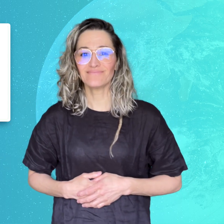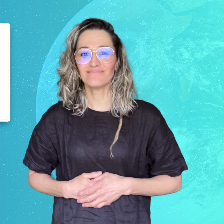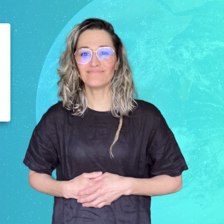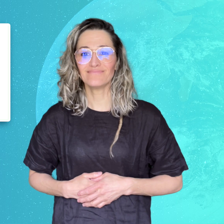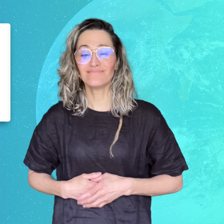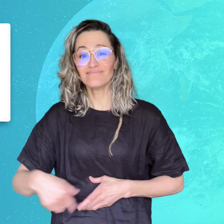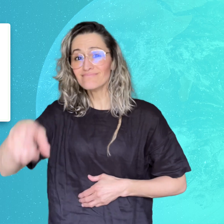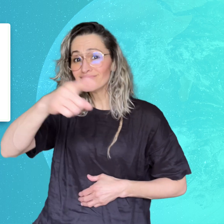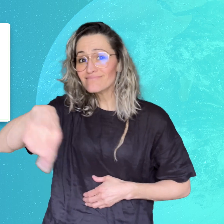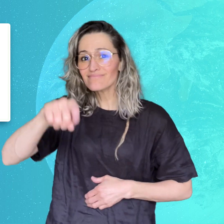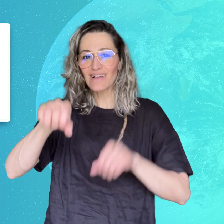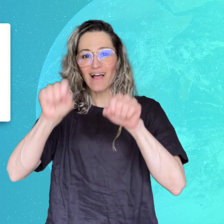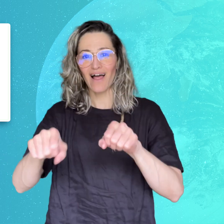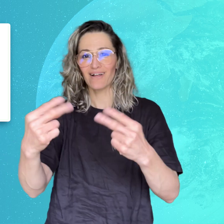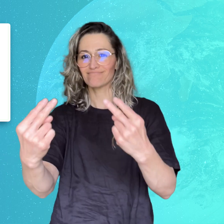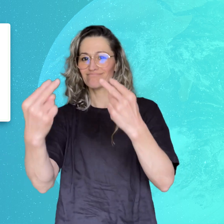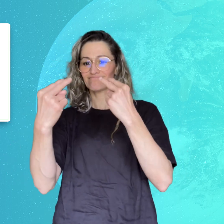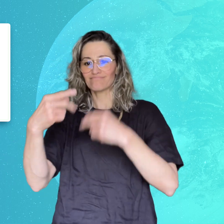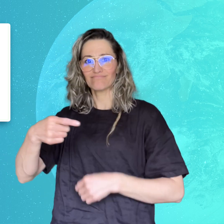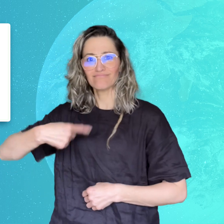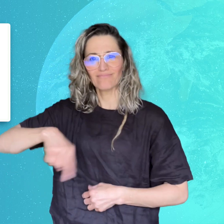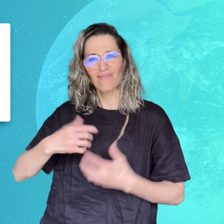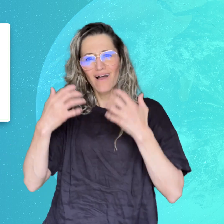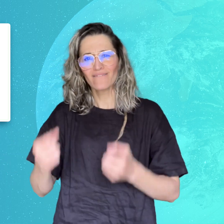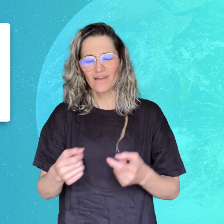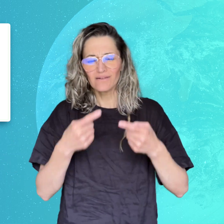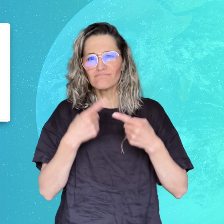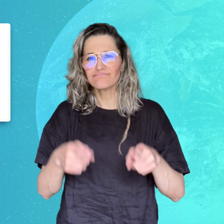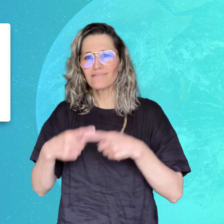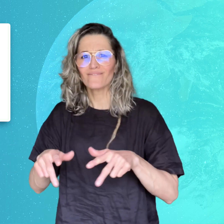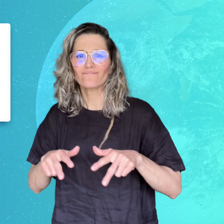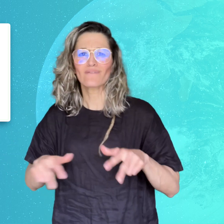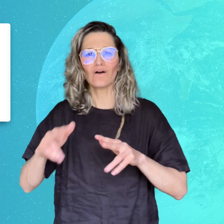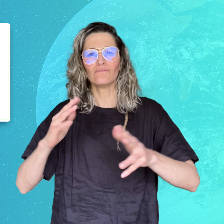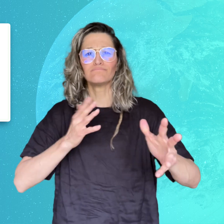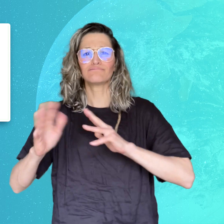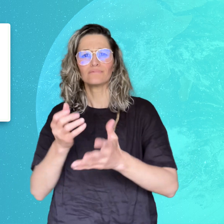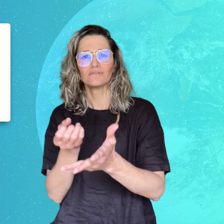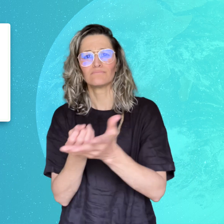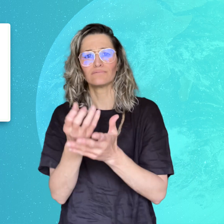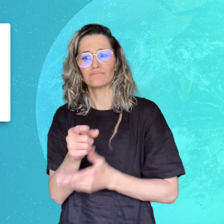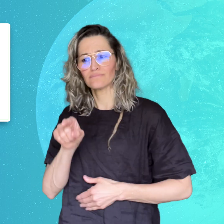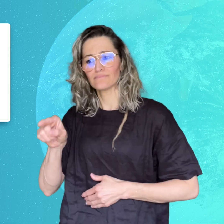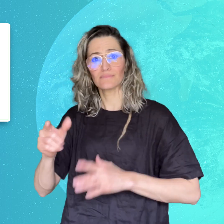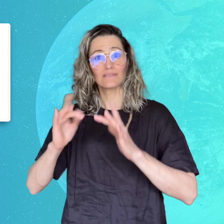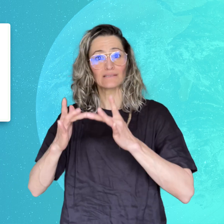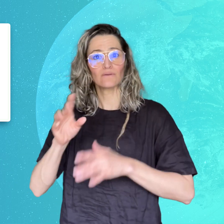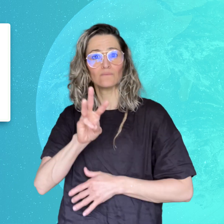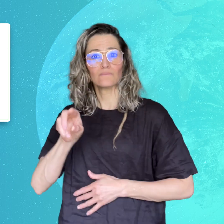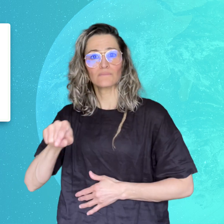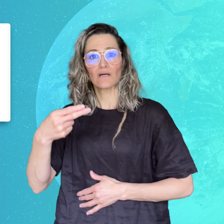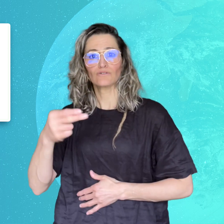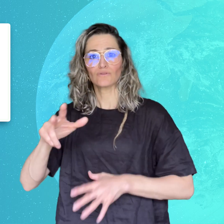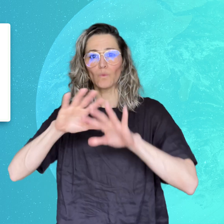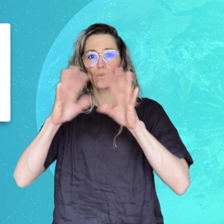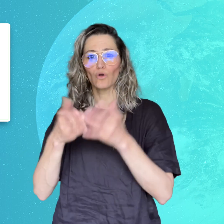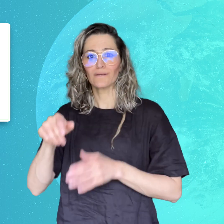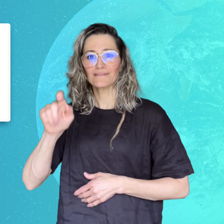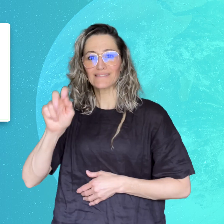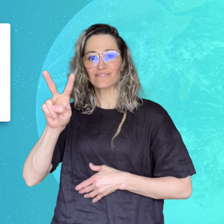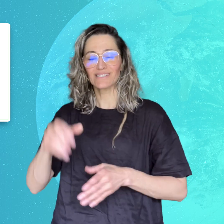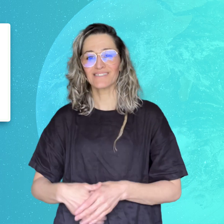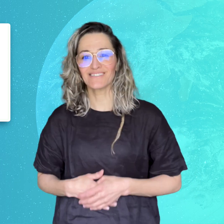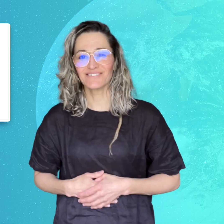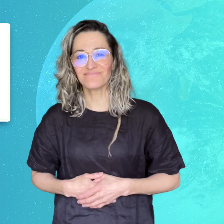You can watch all of our videos at www.h3world.tv.